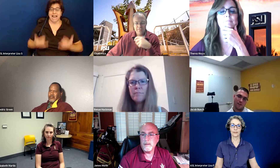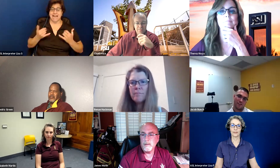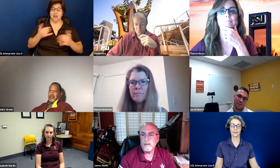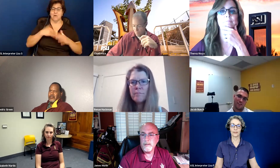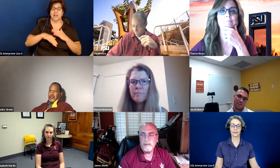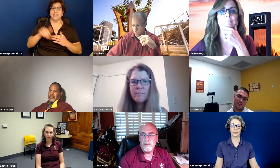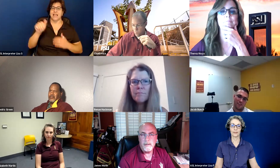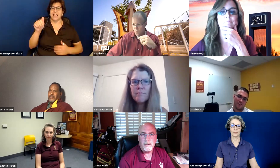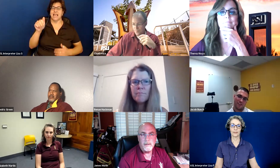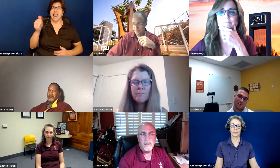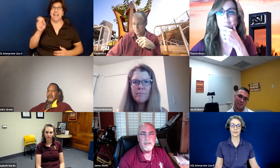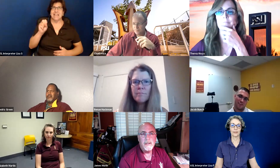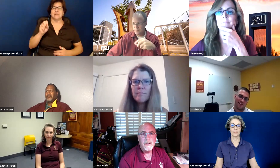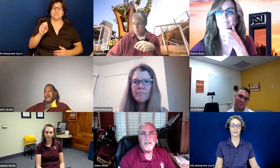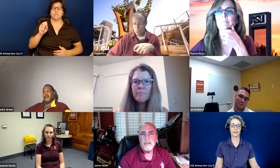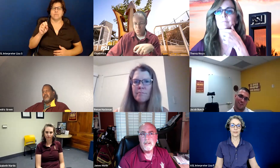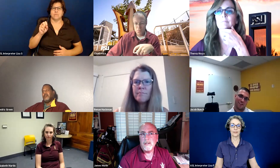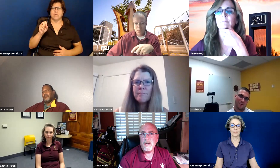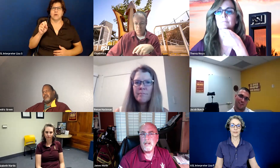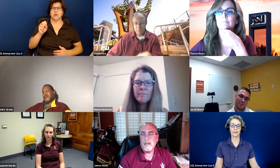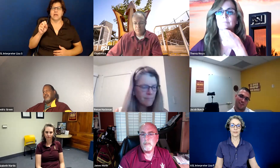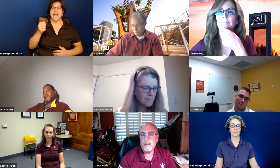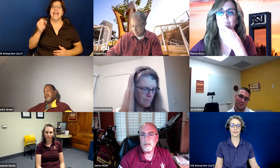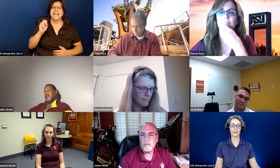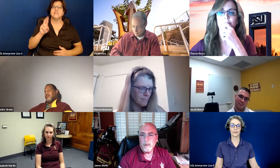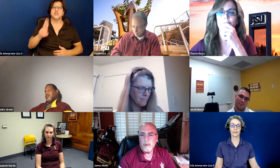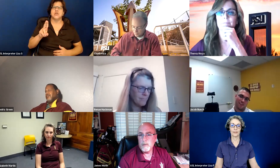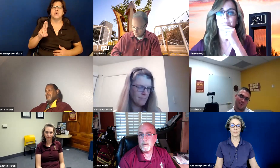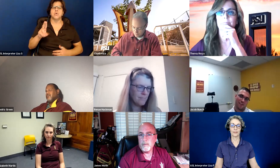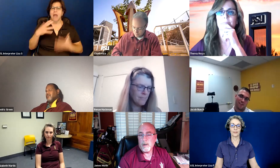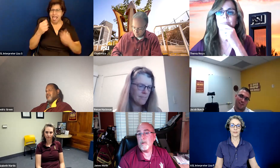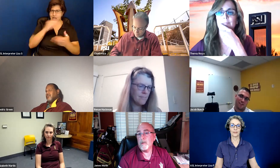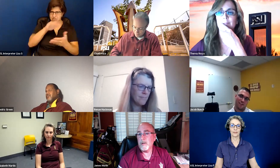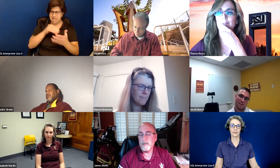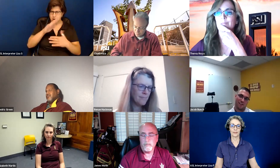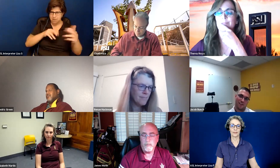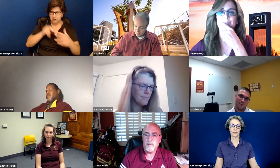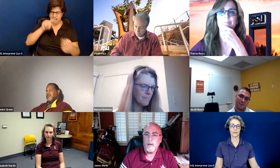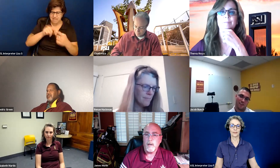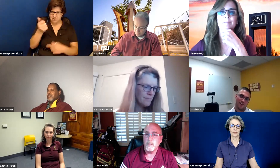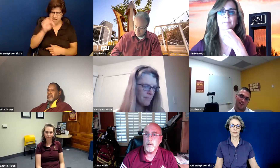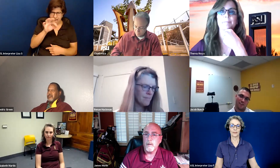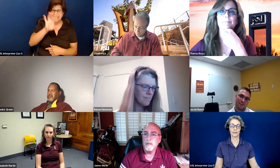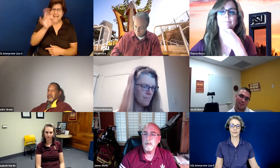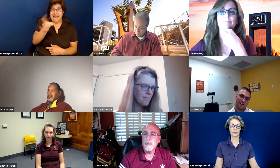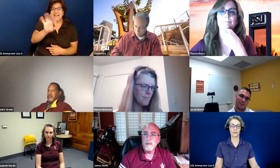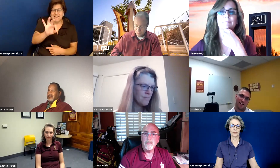until 1989 I believe. Where we moved to our current location, which is the Matthew center.